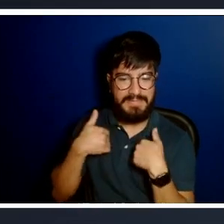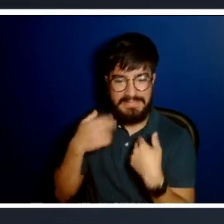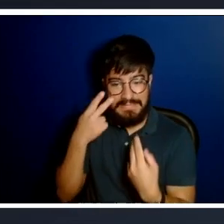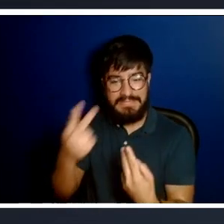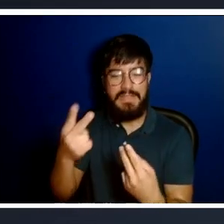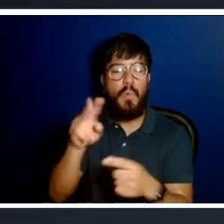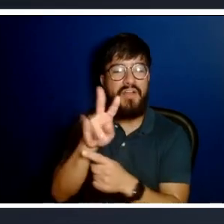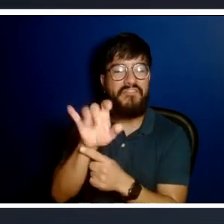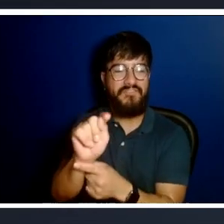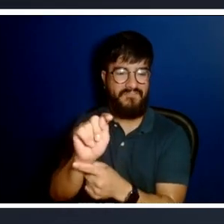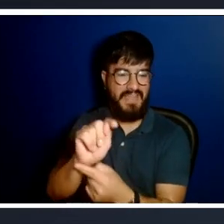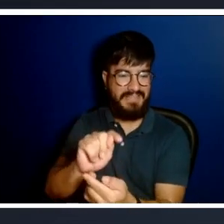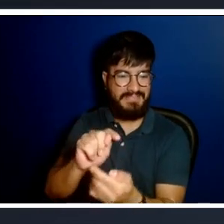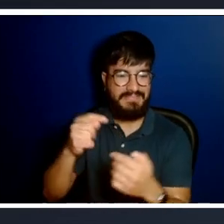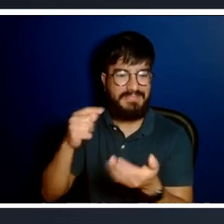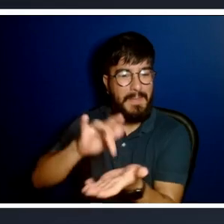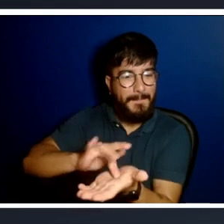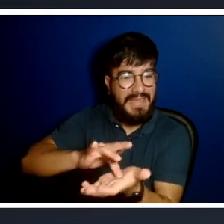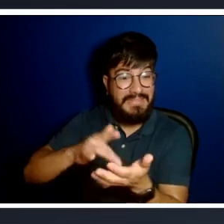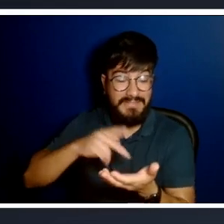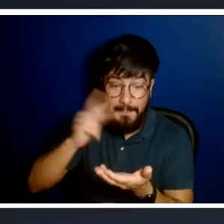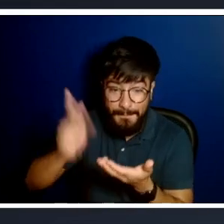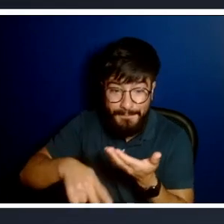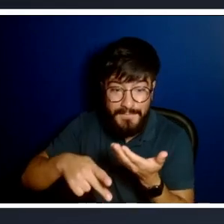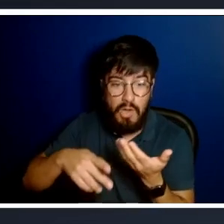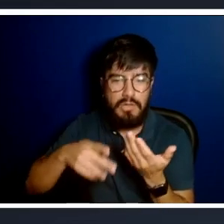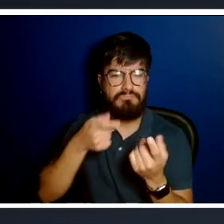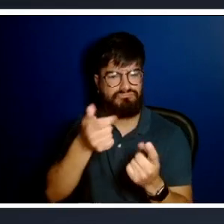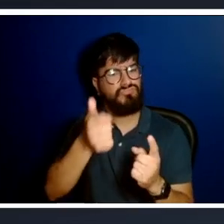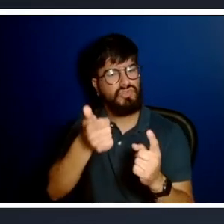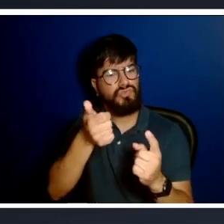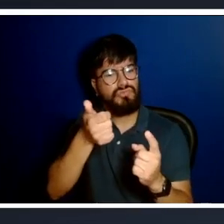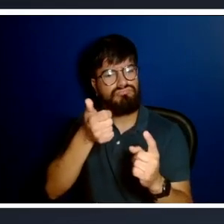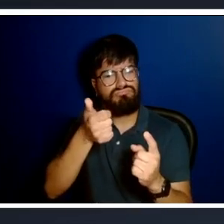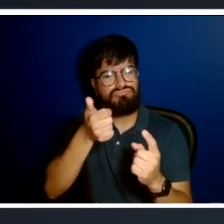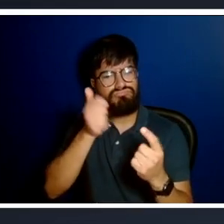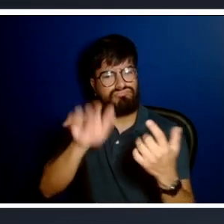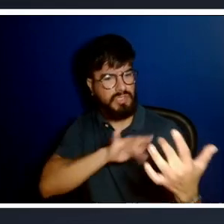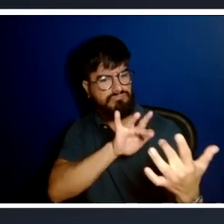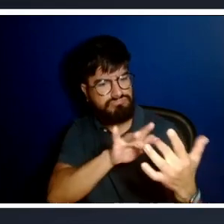the pictures, but you can extend all these programs. I always encourage students,